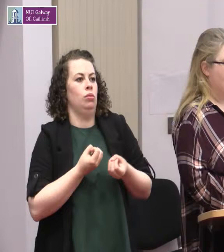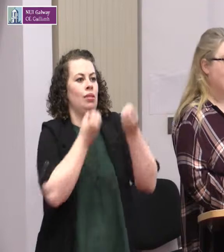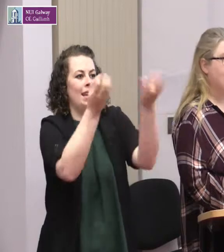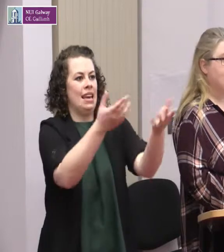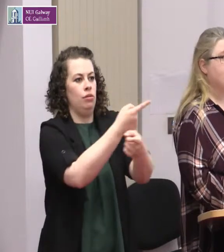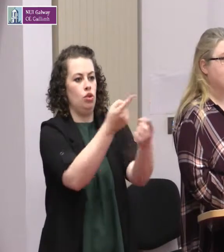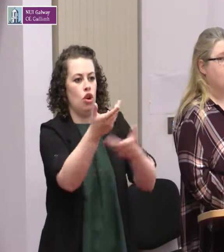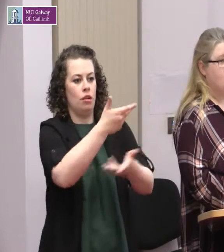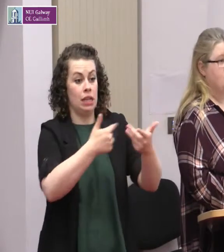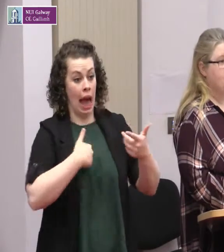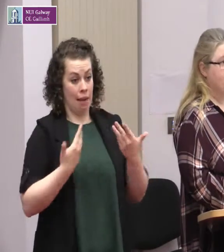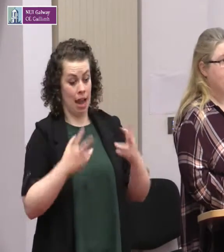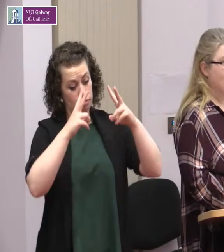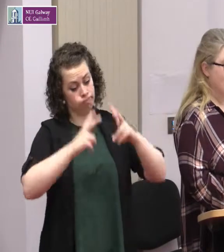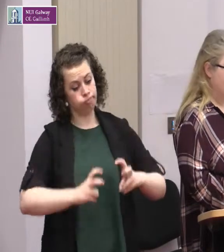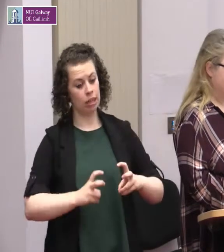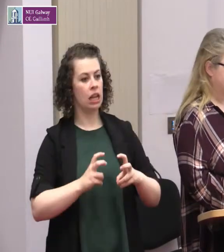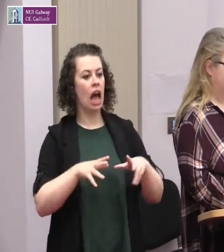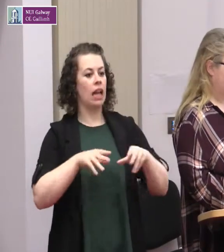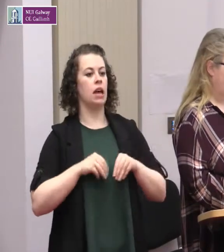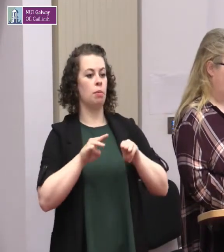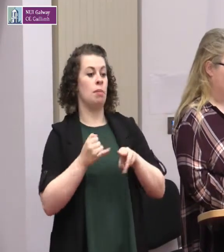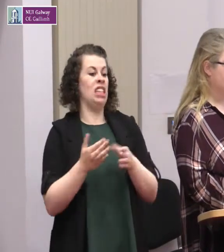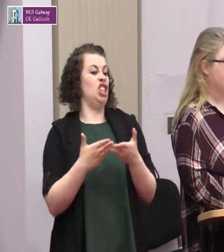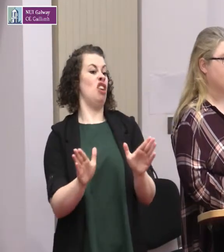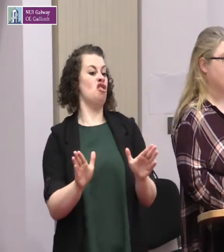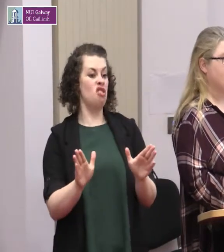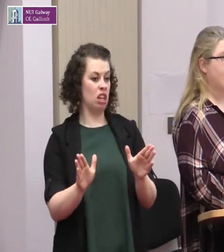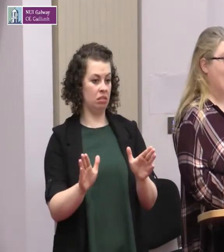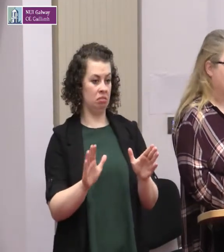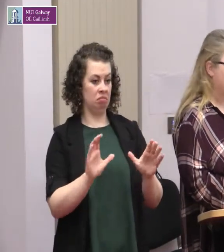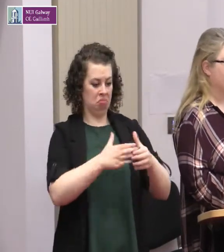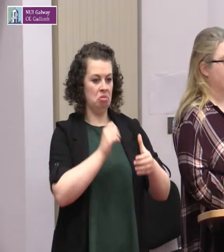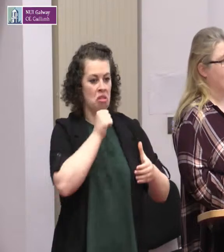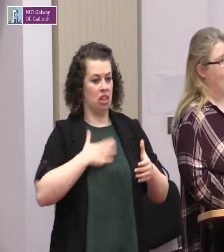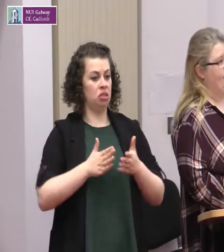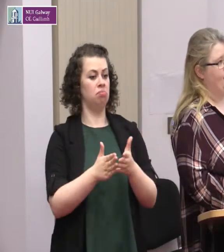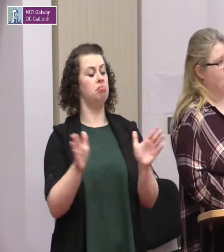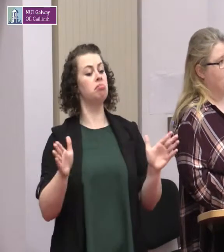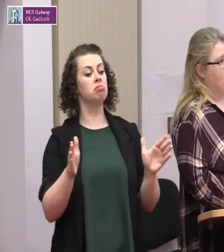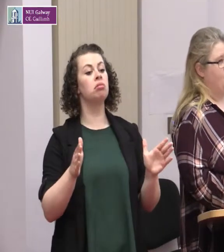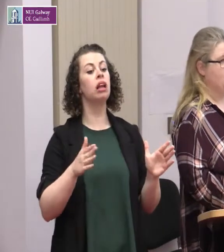I'm looking at the research of adopted people in general and just to flag for you as you